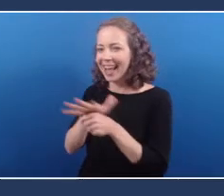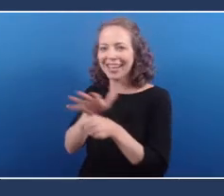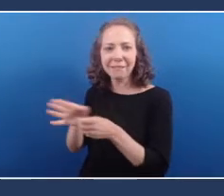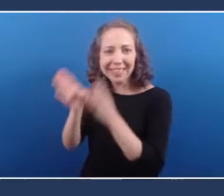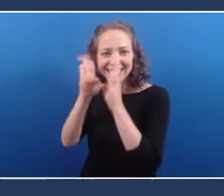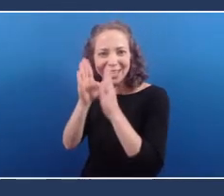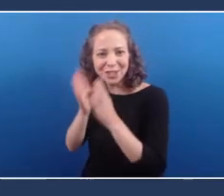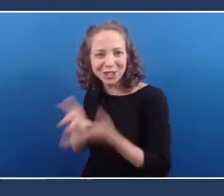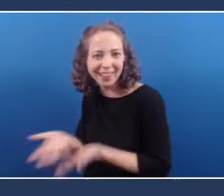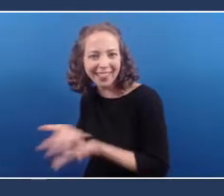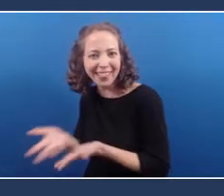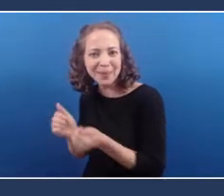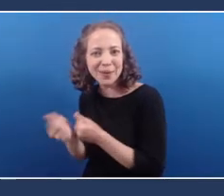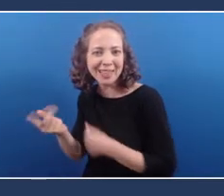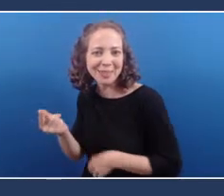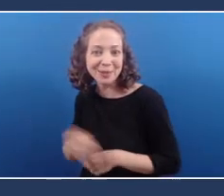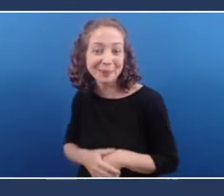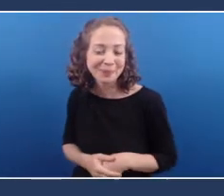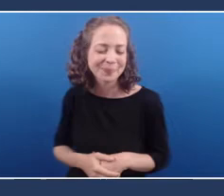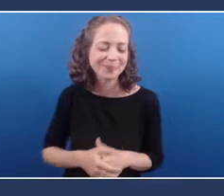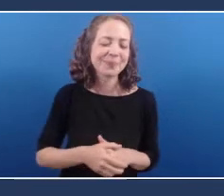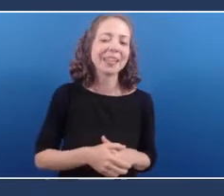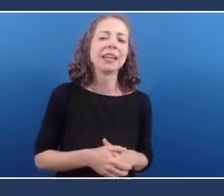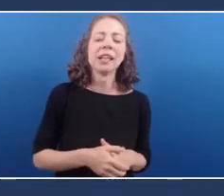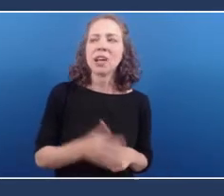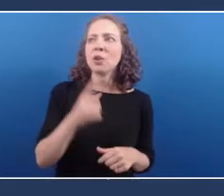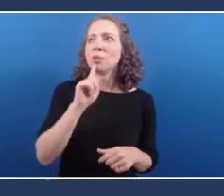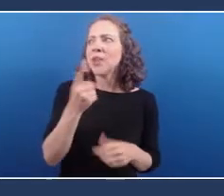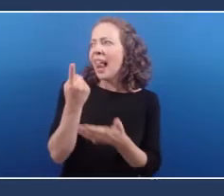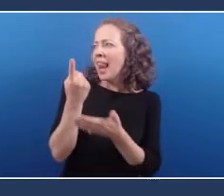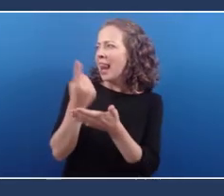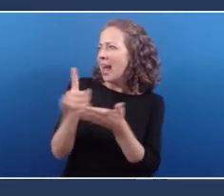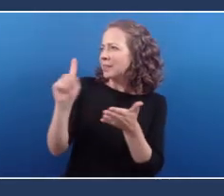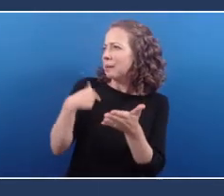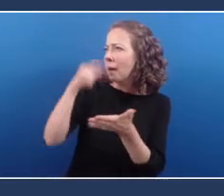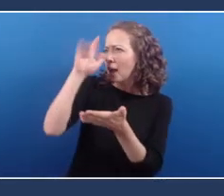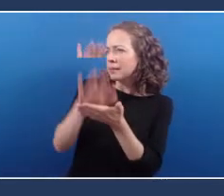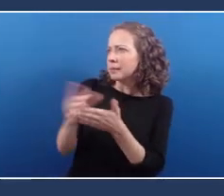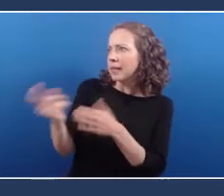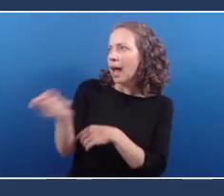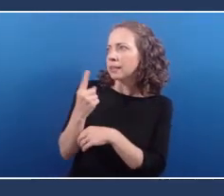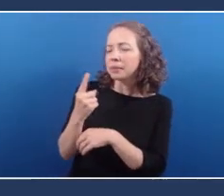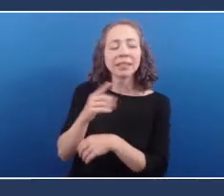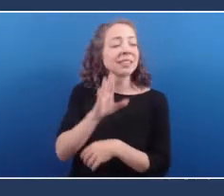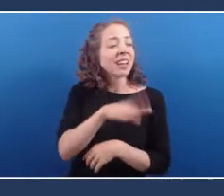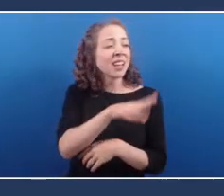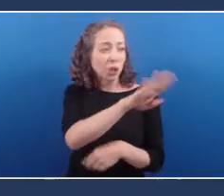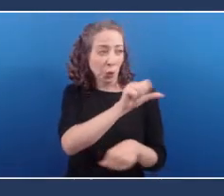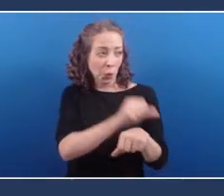My husband asked me, I think last week, right. He said, your work life hours are off.